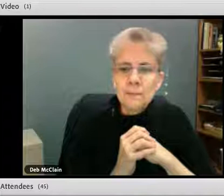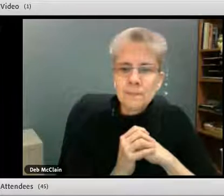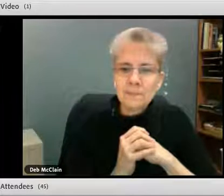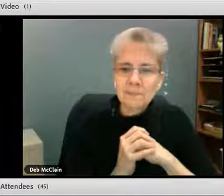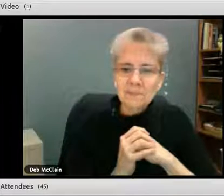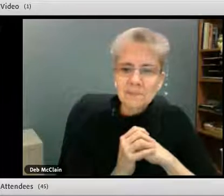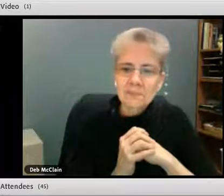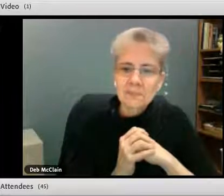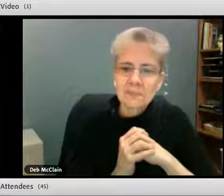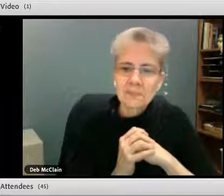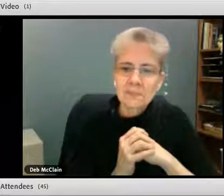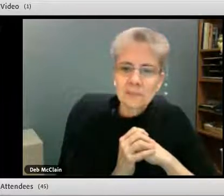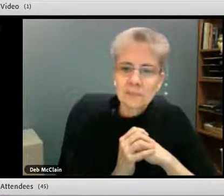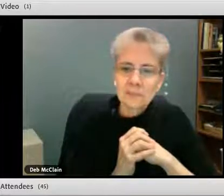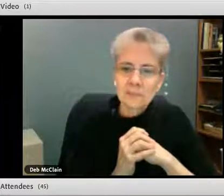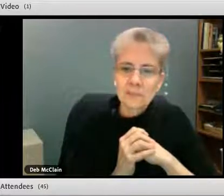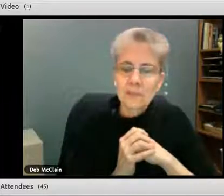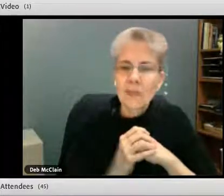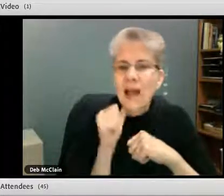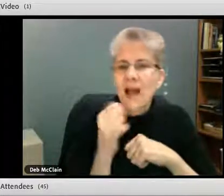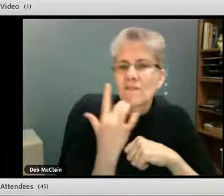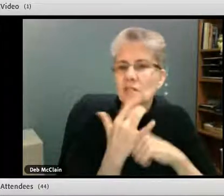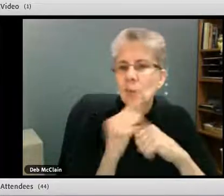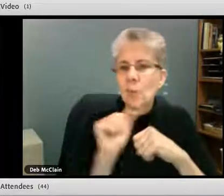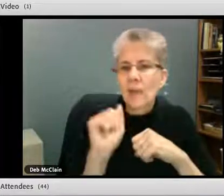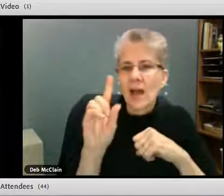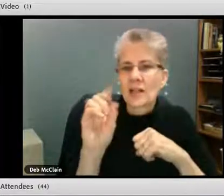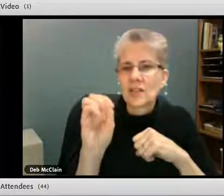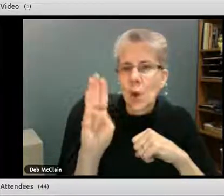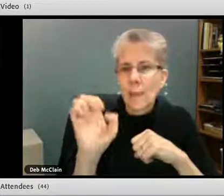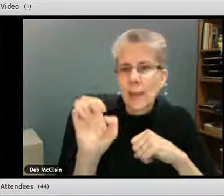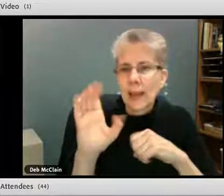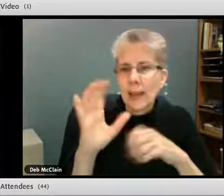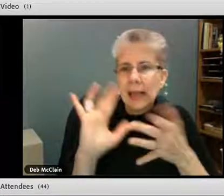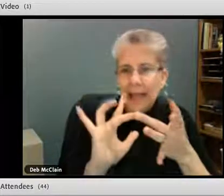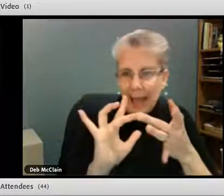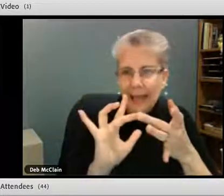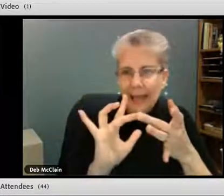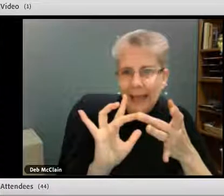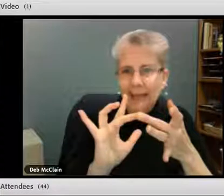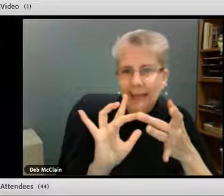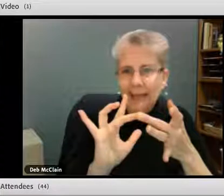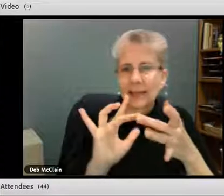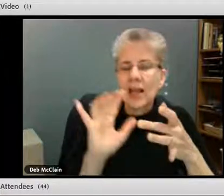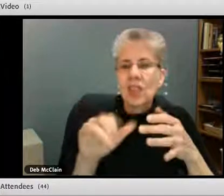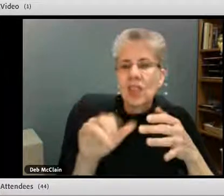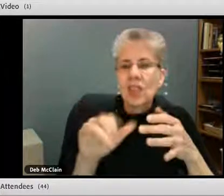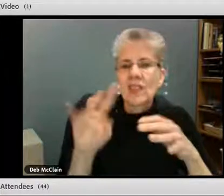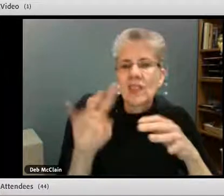Unfortunately with Adobe Connect, the videos don't play automatically for you.